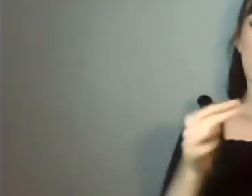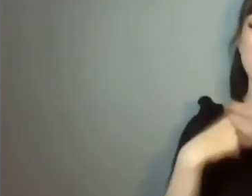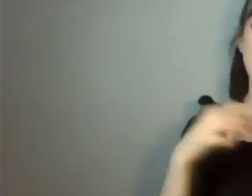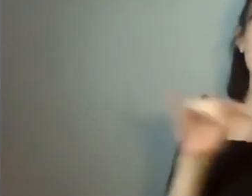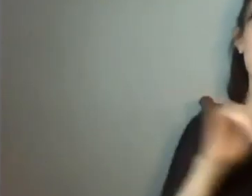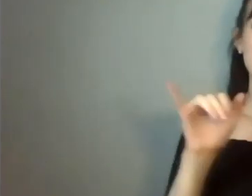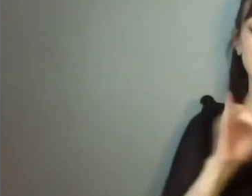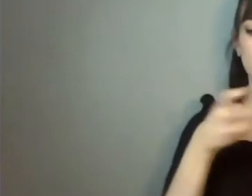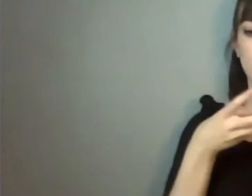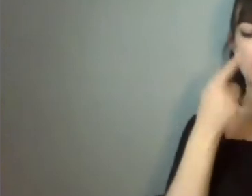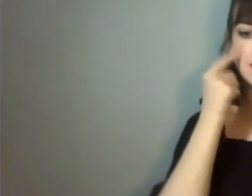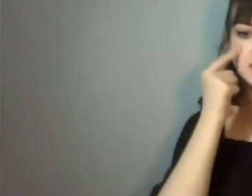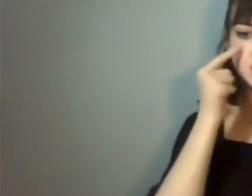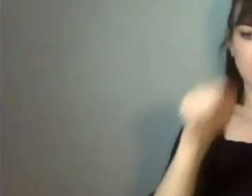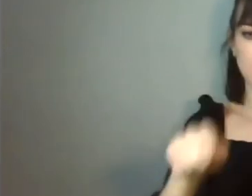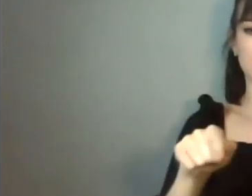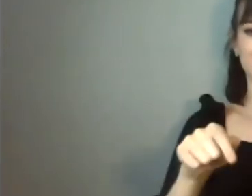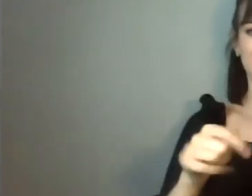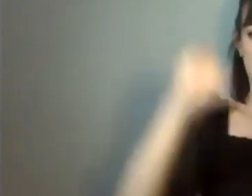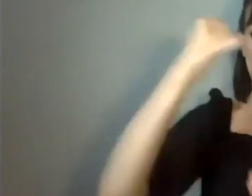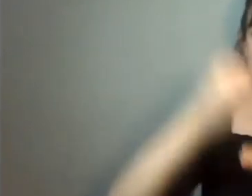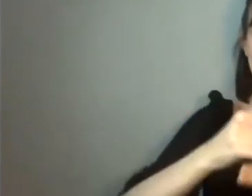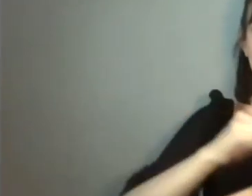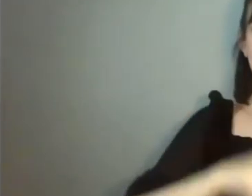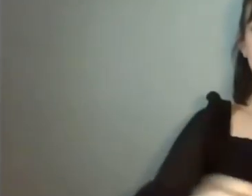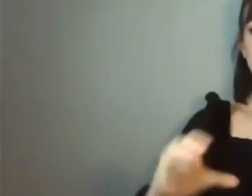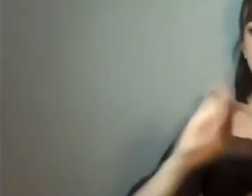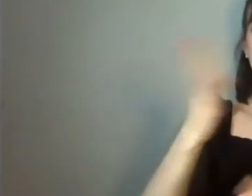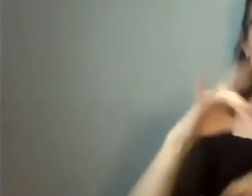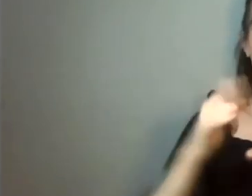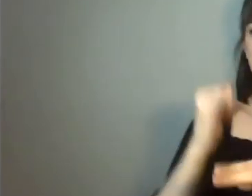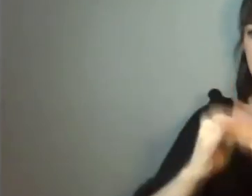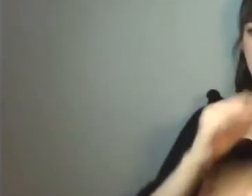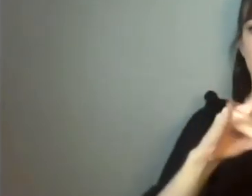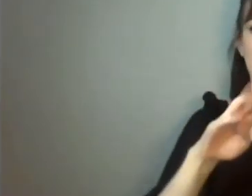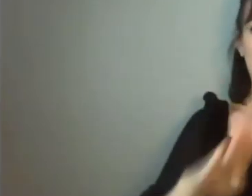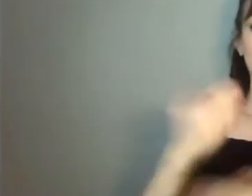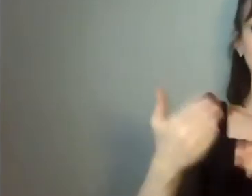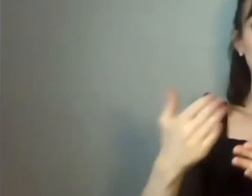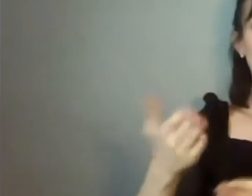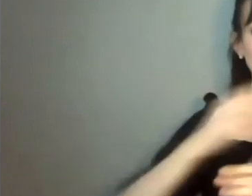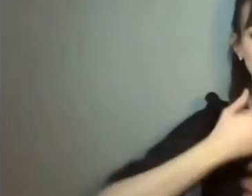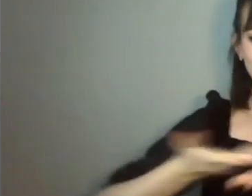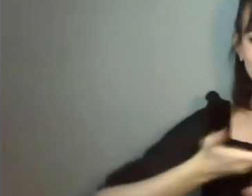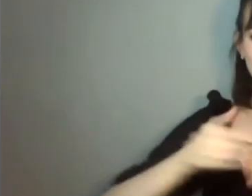or a hub nowadays engaging with our financial service provider. Our engagement is much more